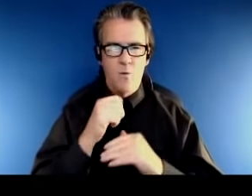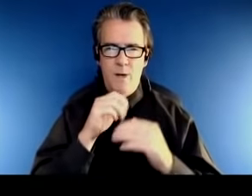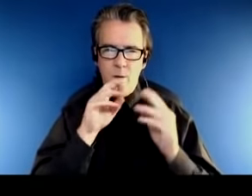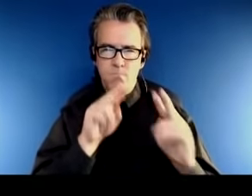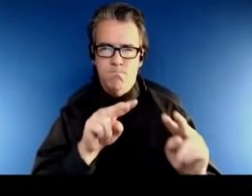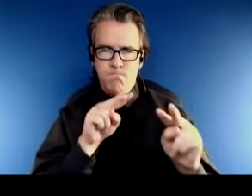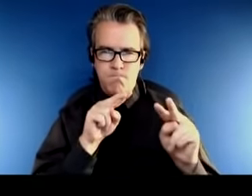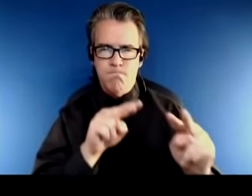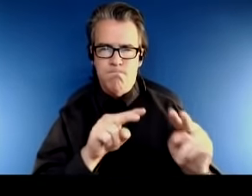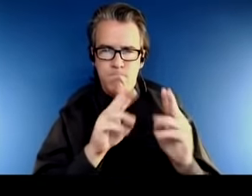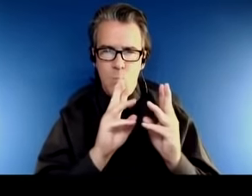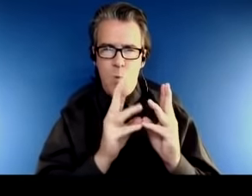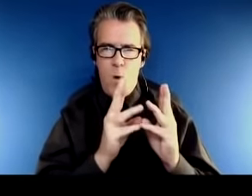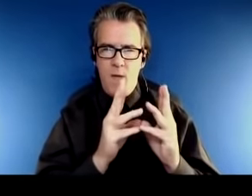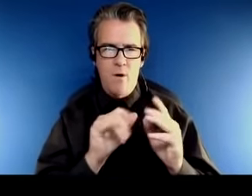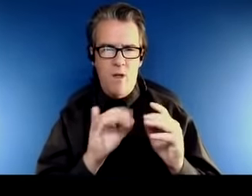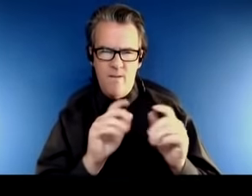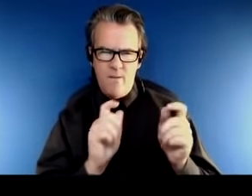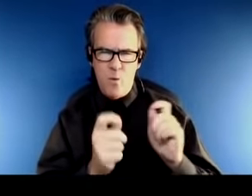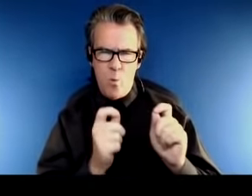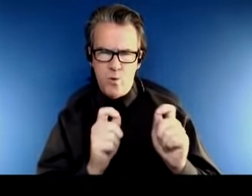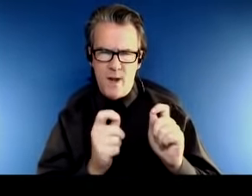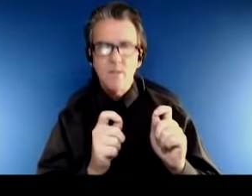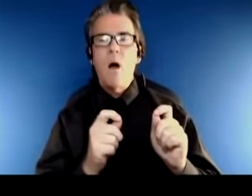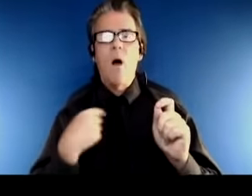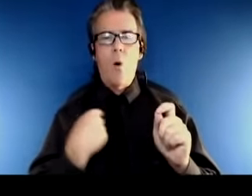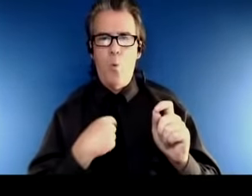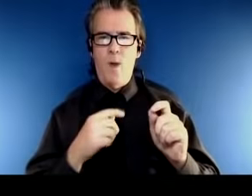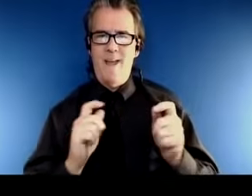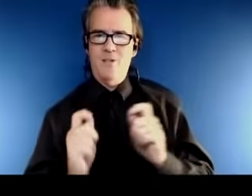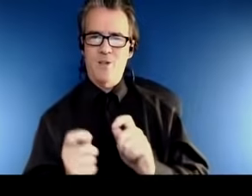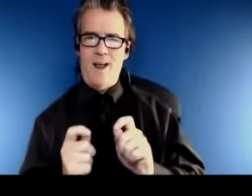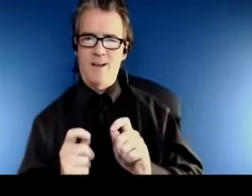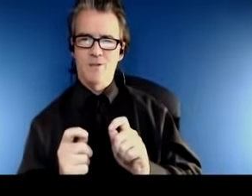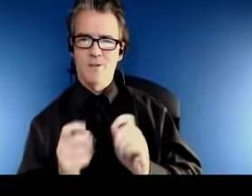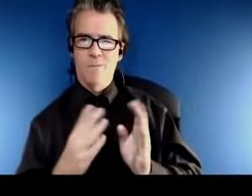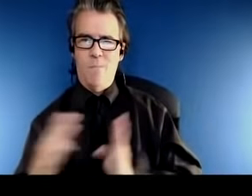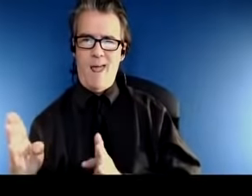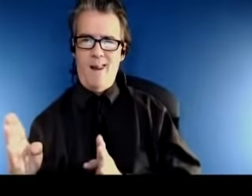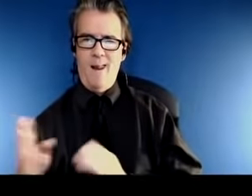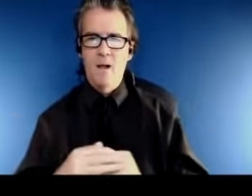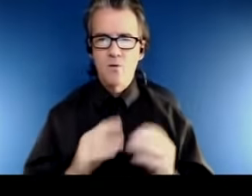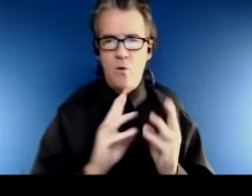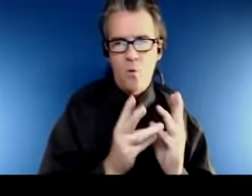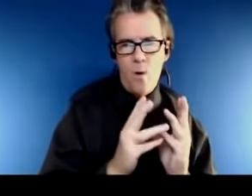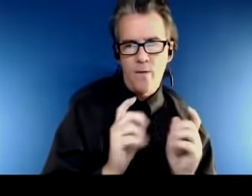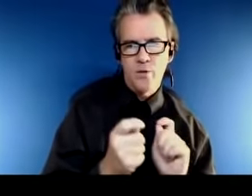you add 12 hours to that, it's roughly at the end of the day. So we're talking daylight.